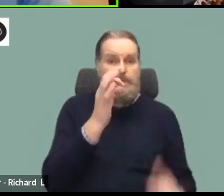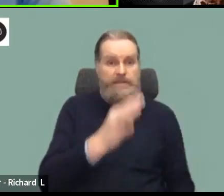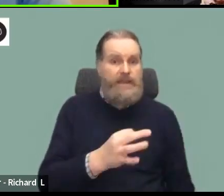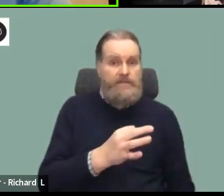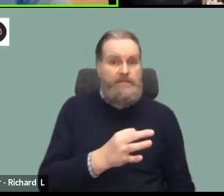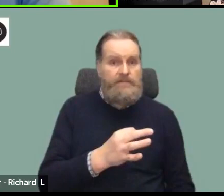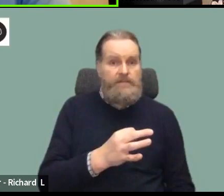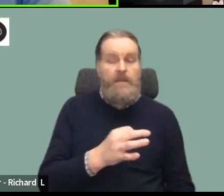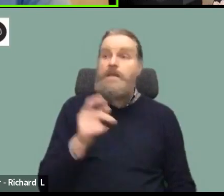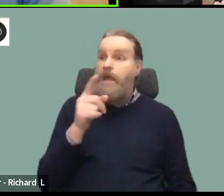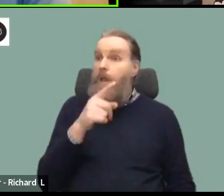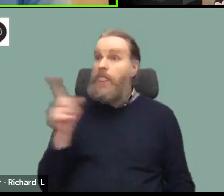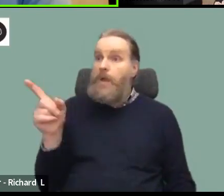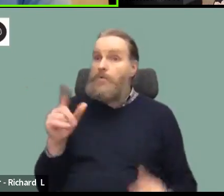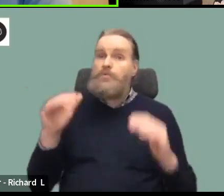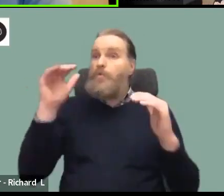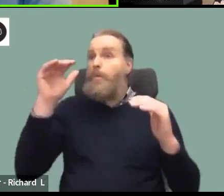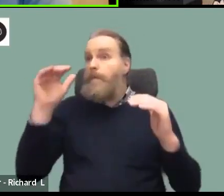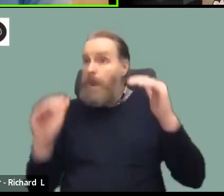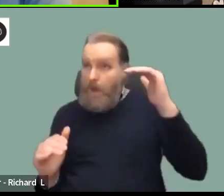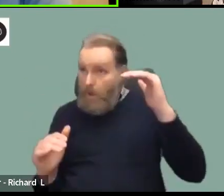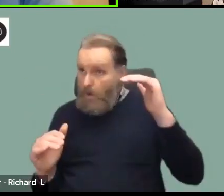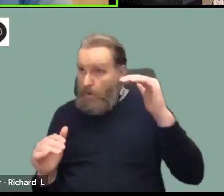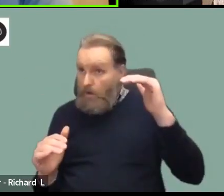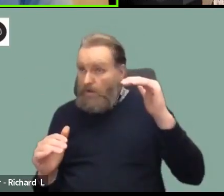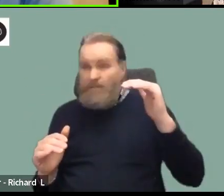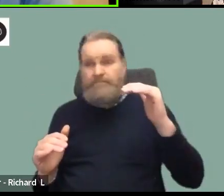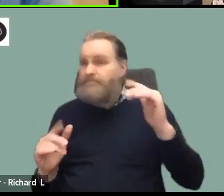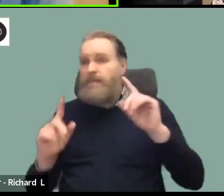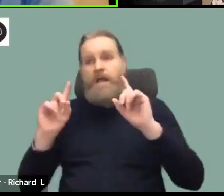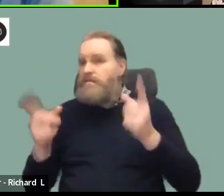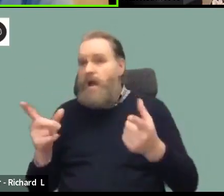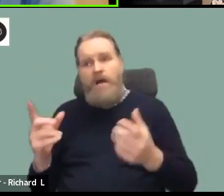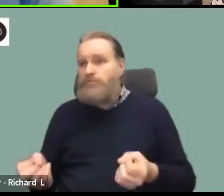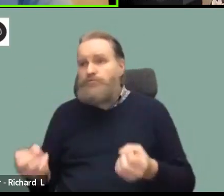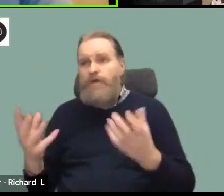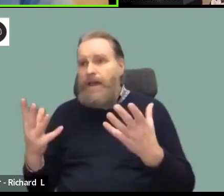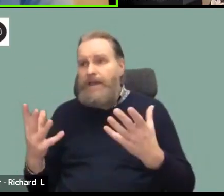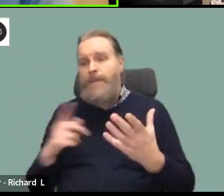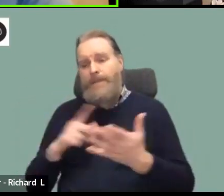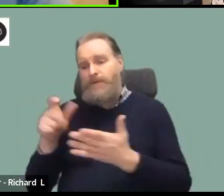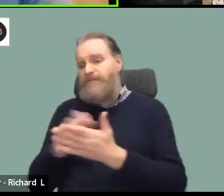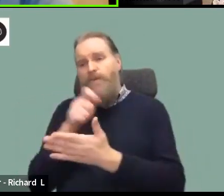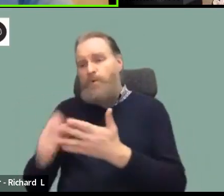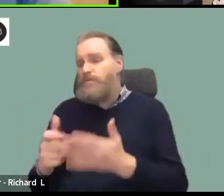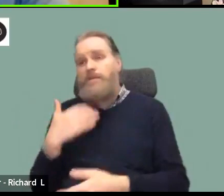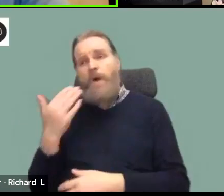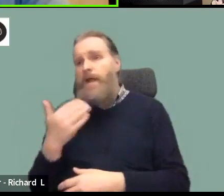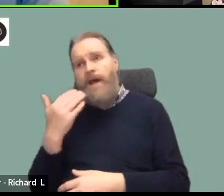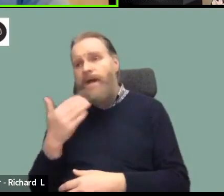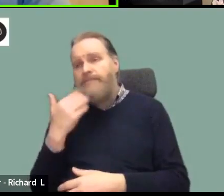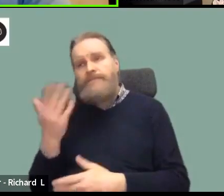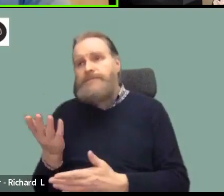aren't over the threshold they can't take strike action but they were still Benefit if we win so. o the the the logic o the the the logic of the levy is applied everywhere who's